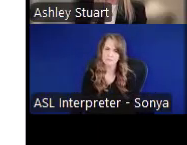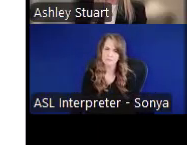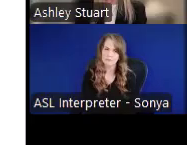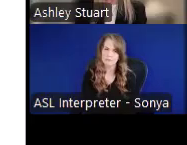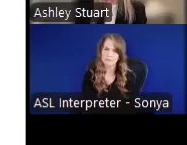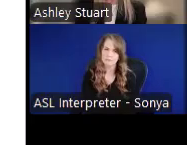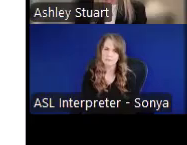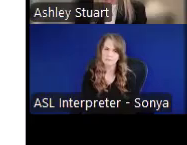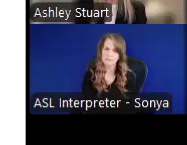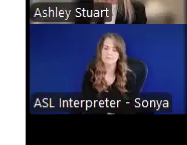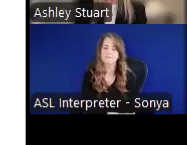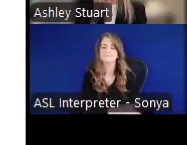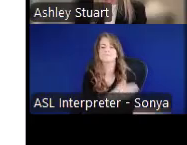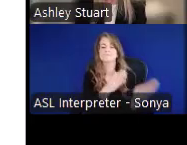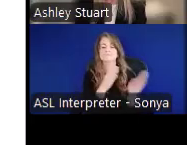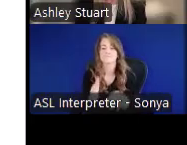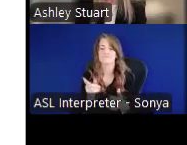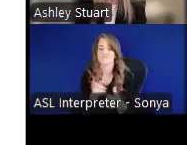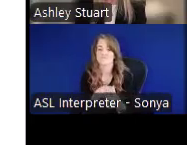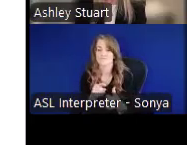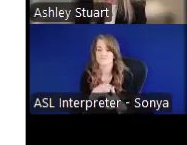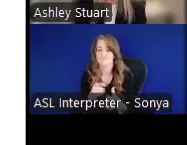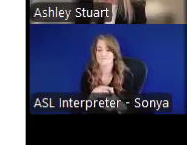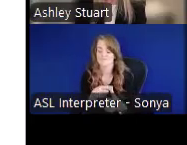So let's start with temper tantrums.